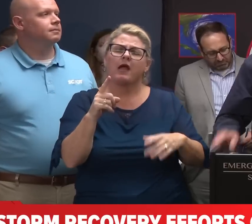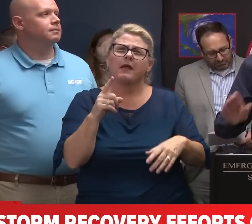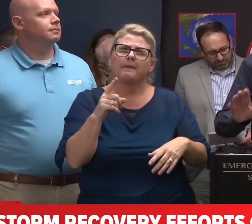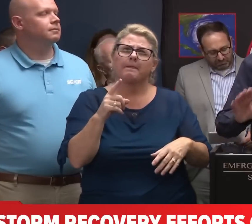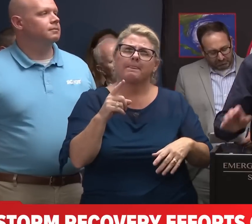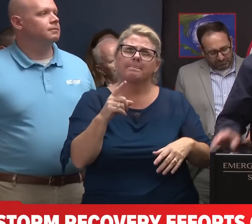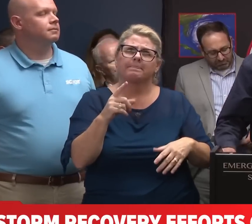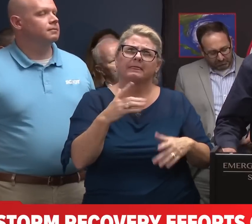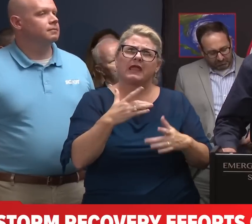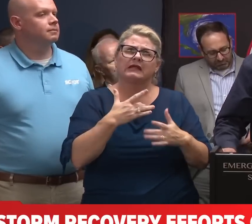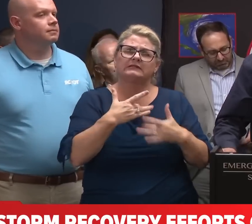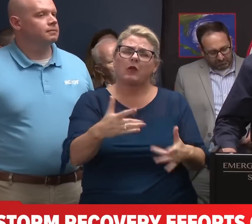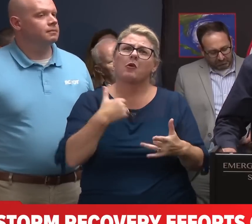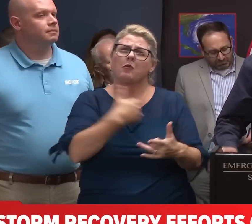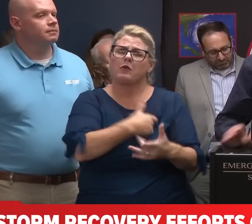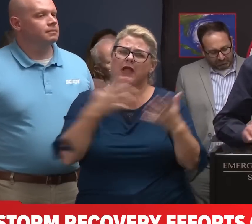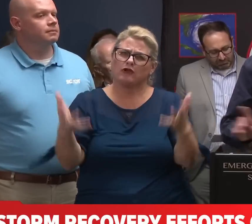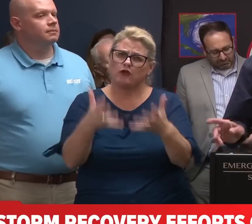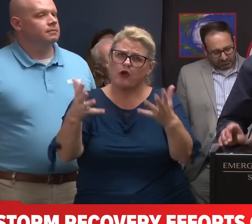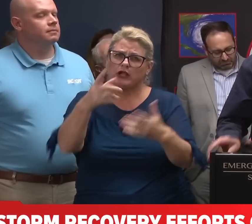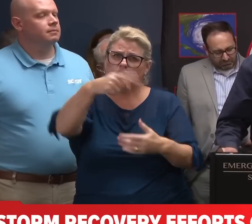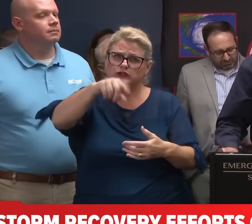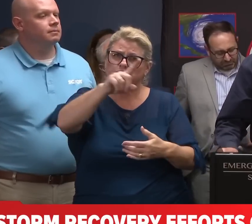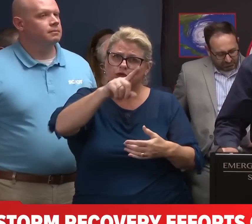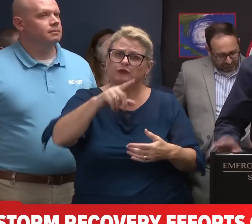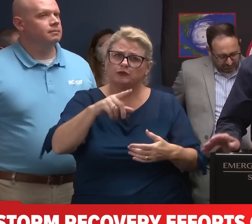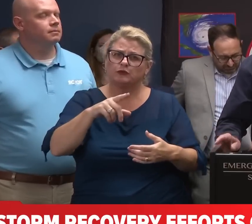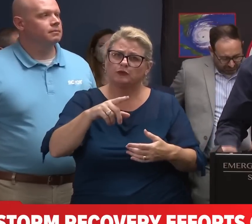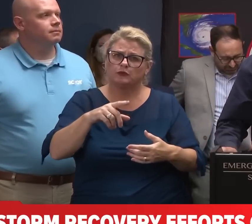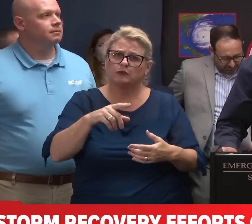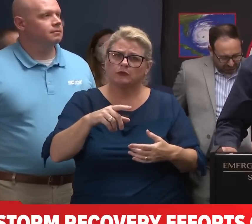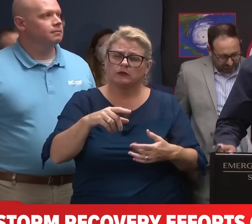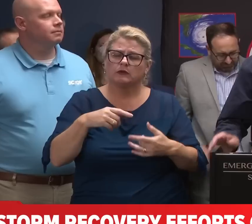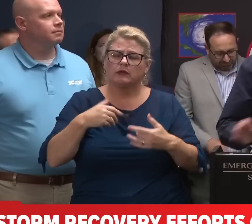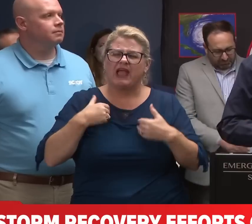what, what we urge people to do, I'm getting back to the part of another question